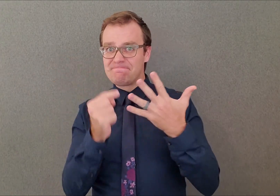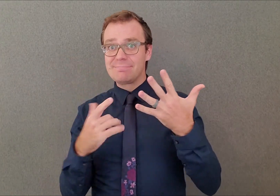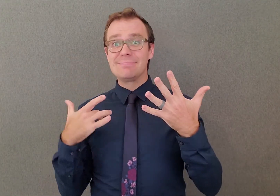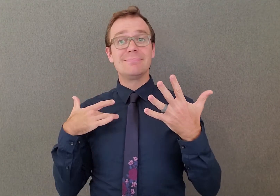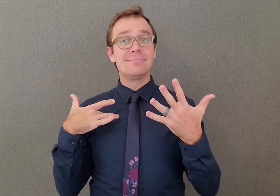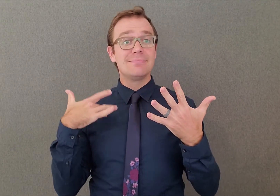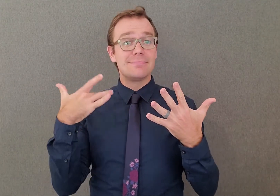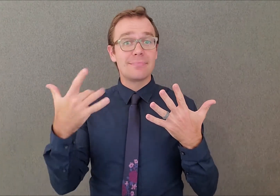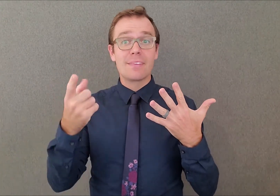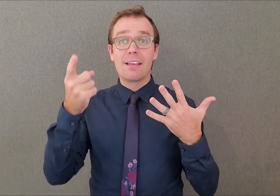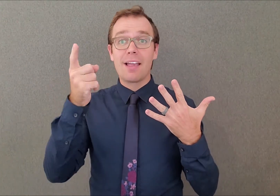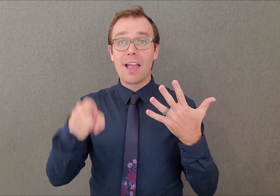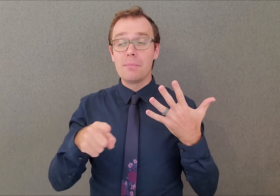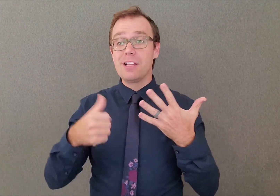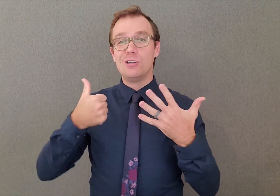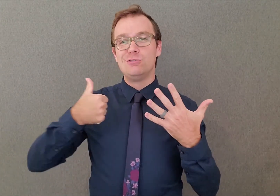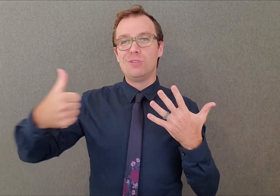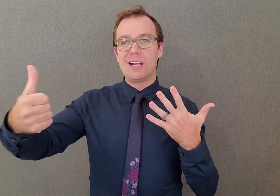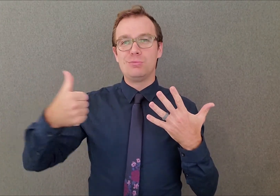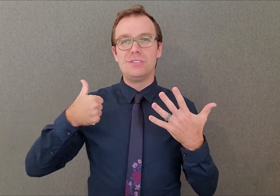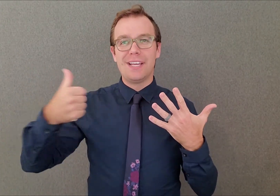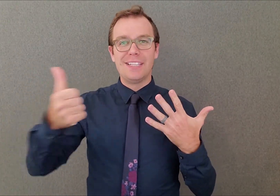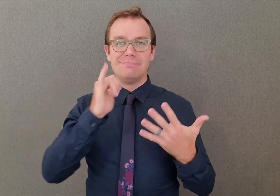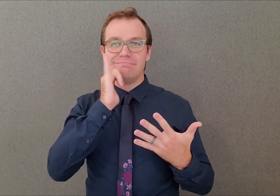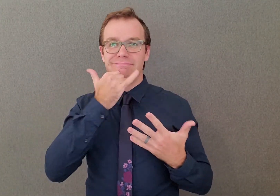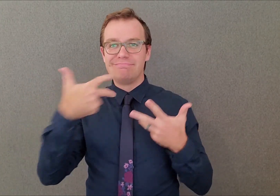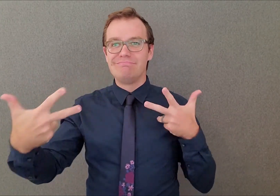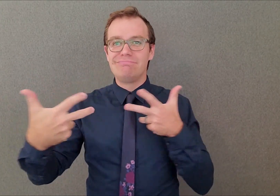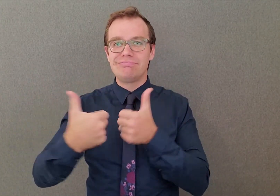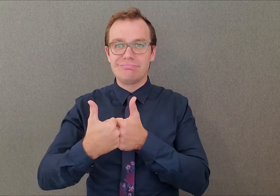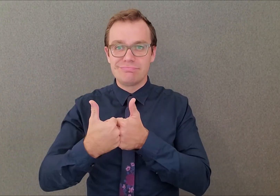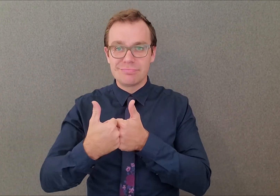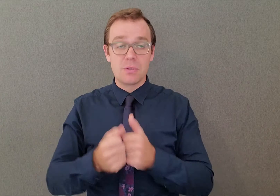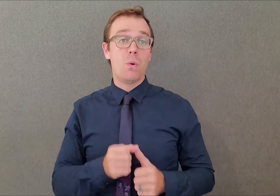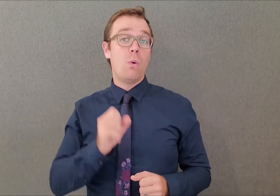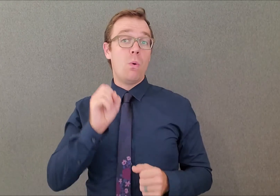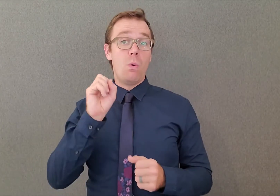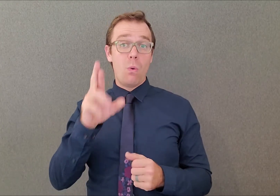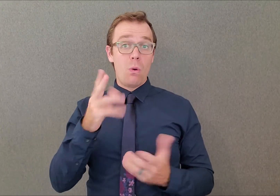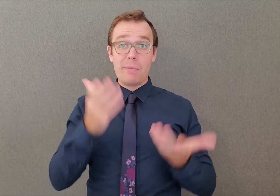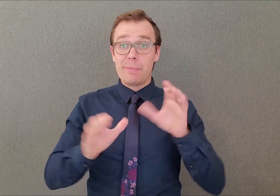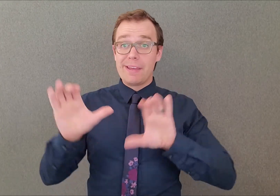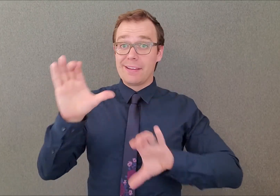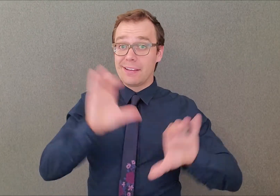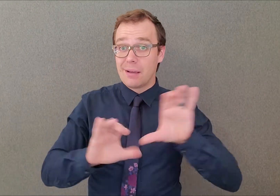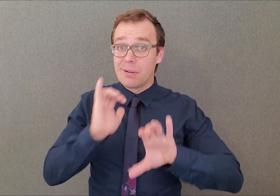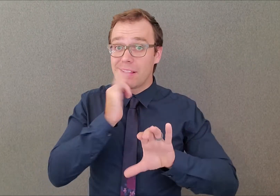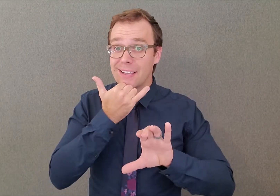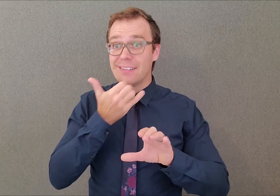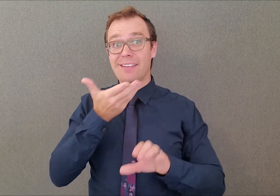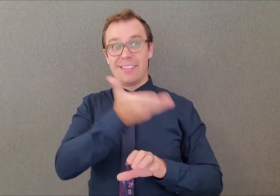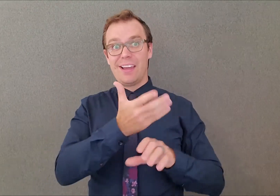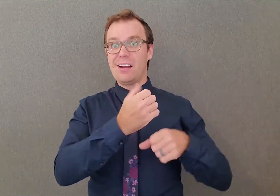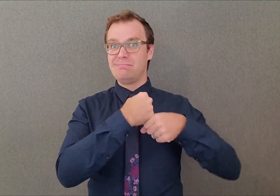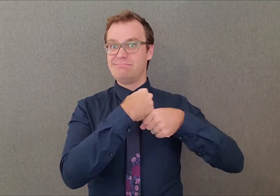as a result of transportation accidents or because of chemical accidents in plants,